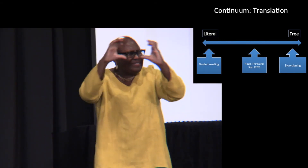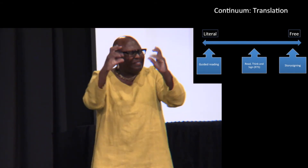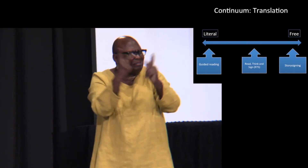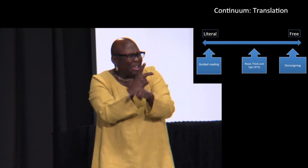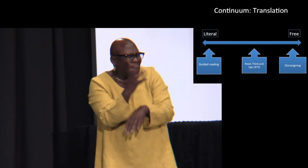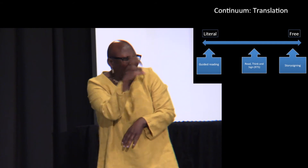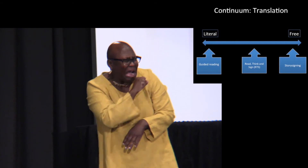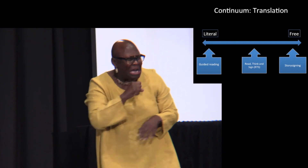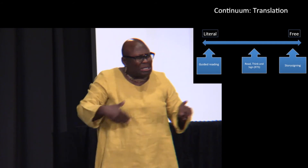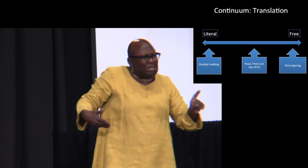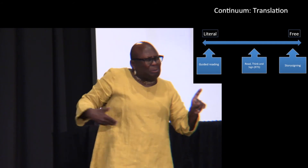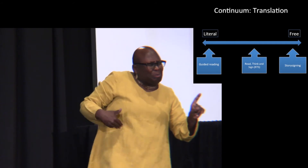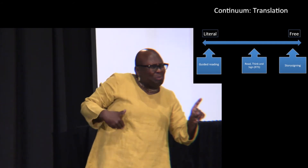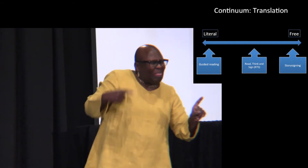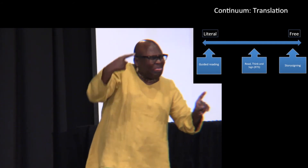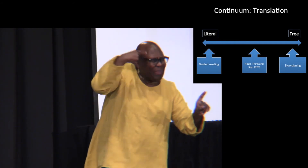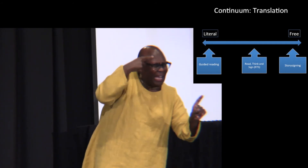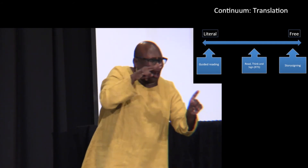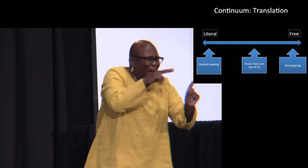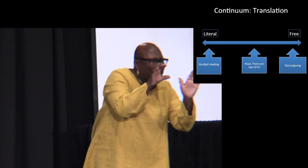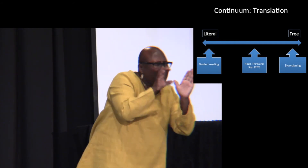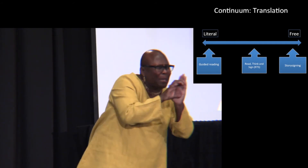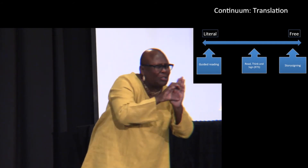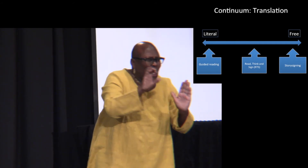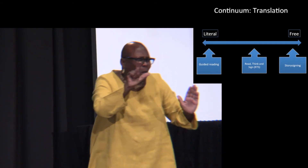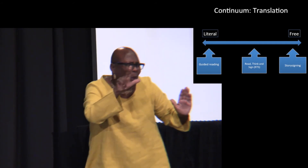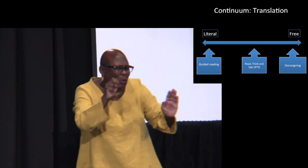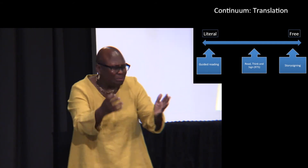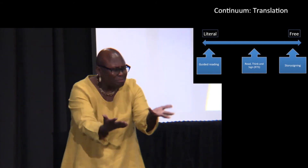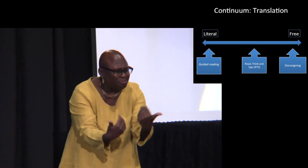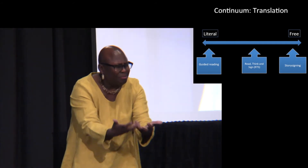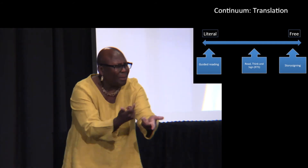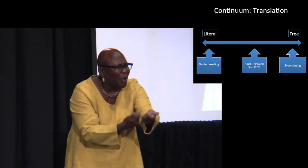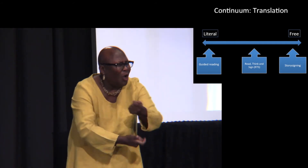I'll talk a little bit about why that is a little later.